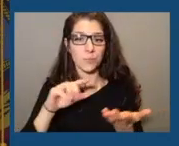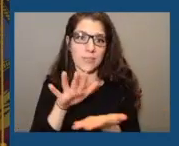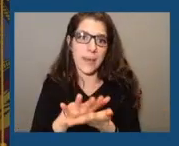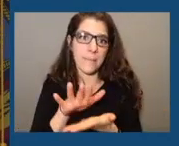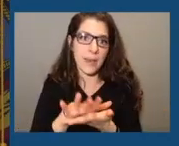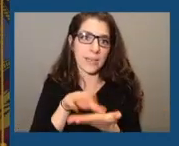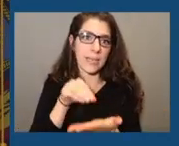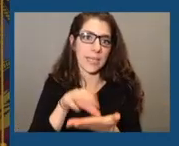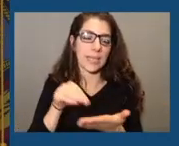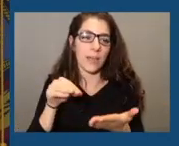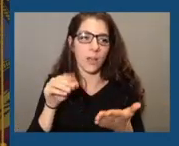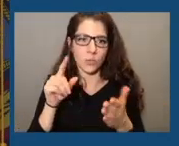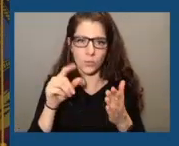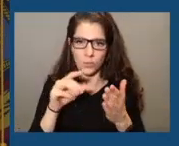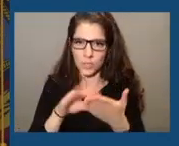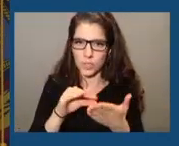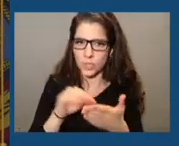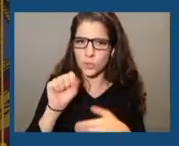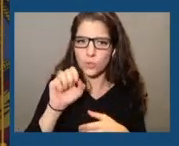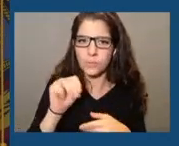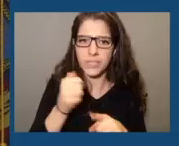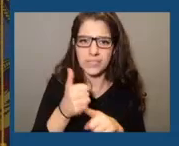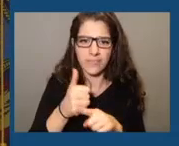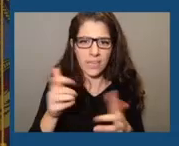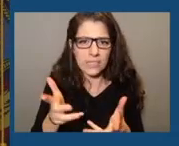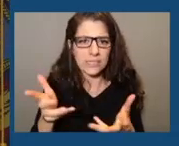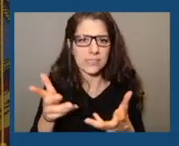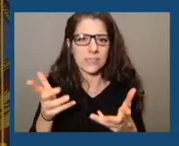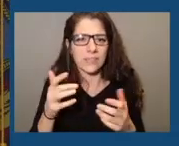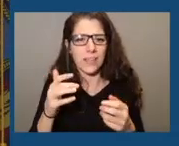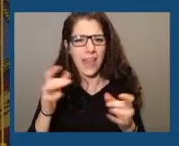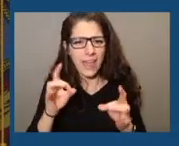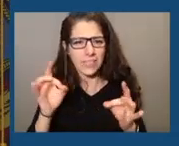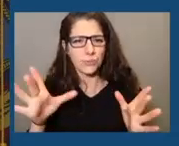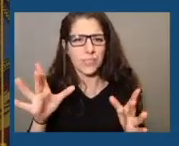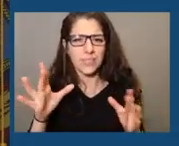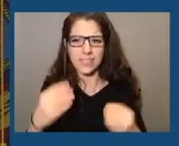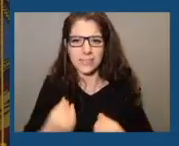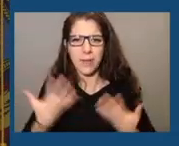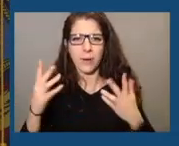how social media could foster such hatred and inspire people and radicalize people